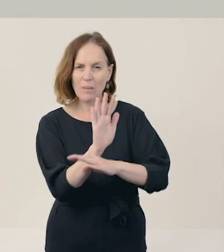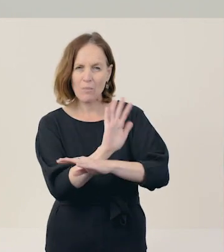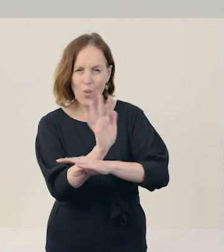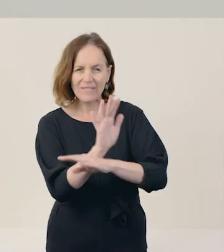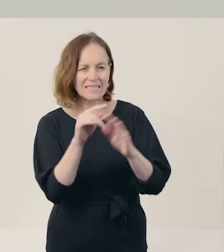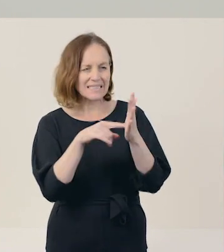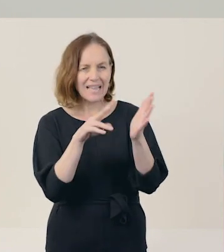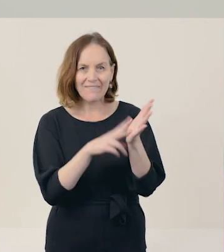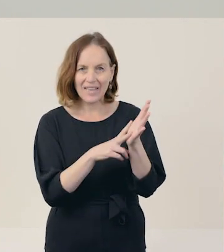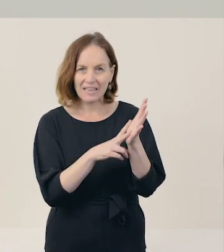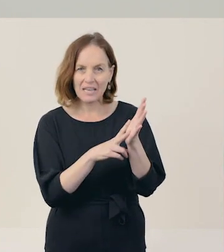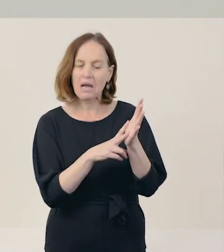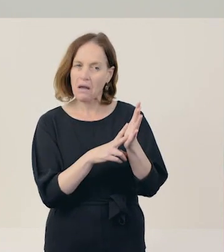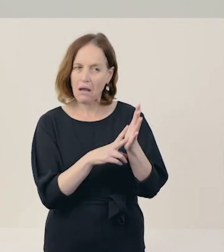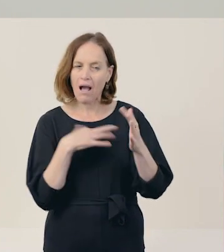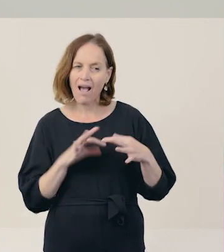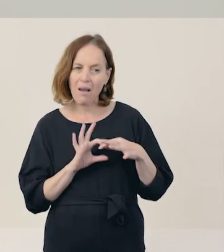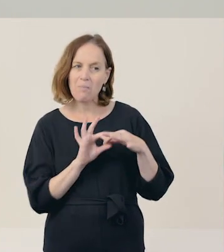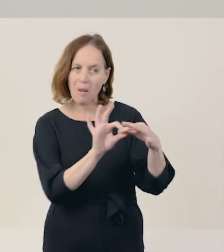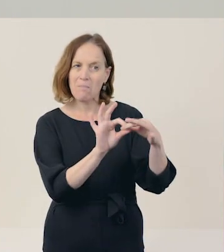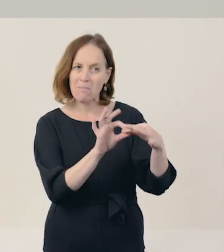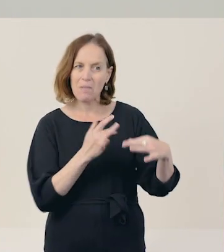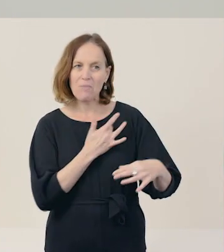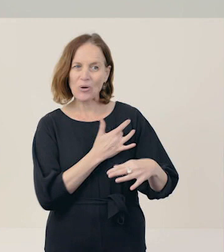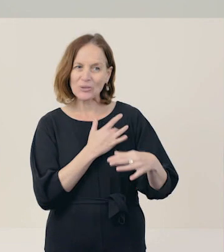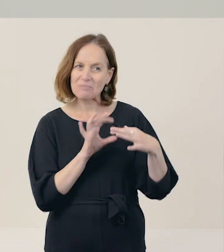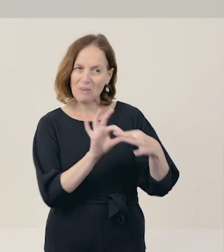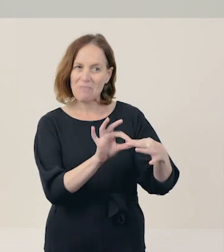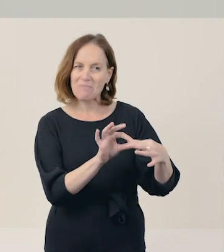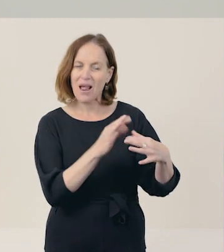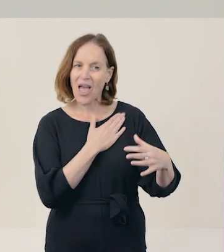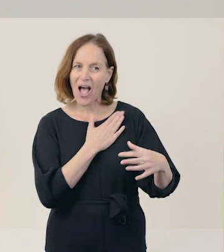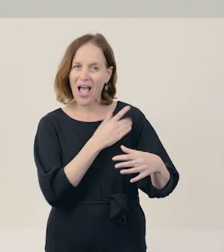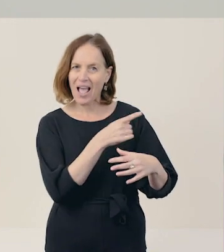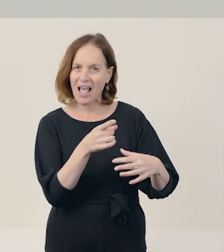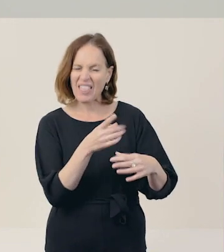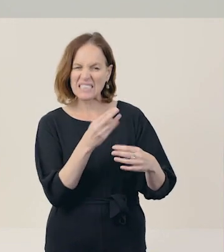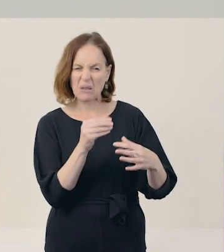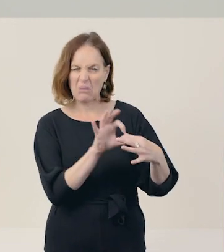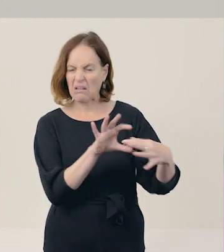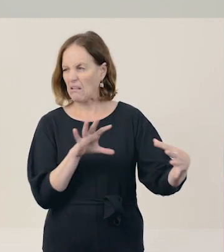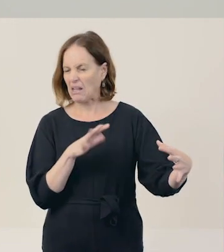with whom I become emotionally invested, and other characters who I never really connect with.